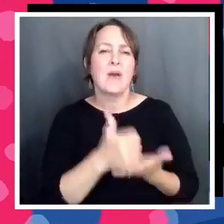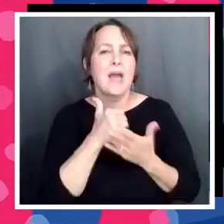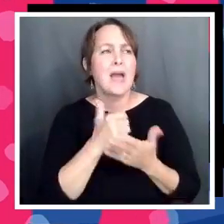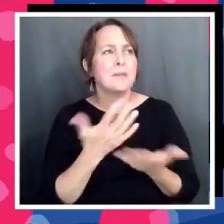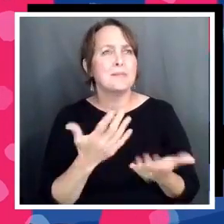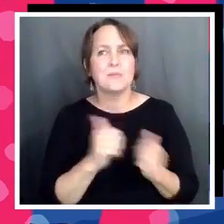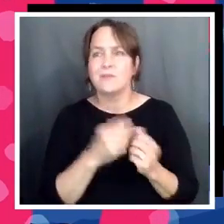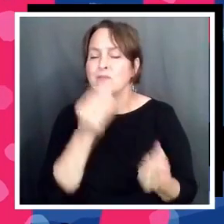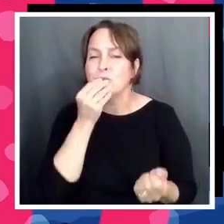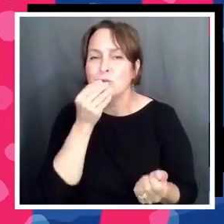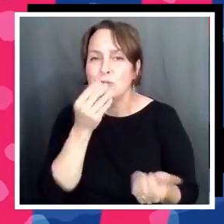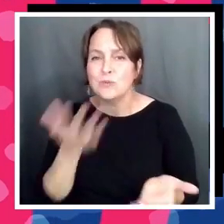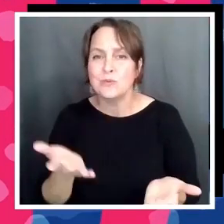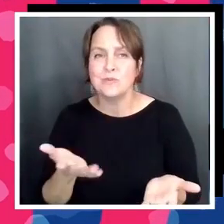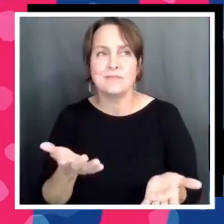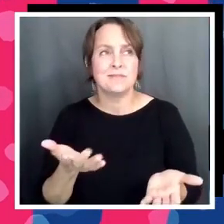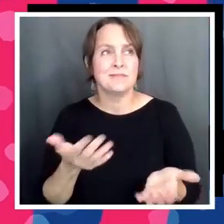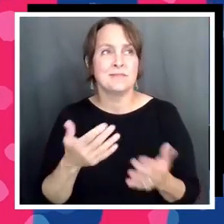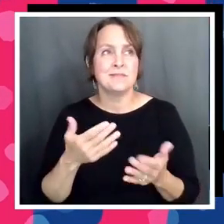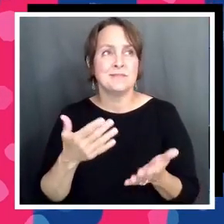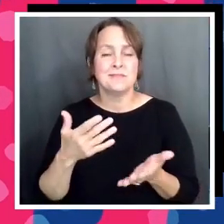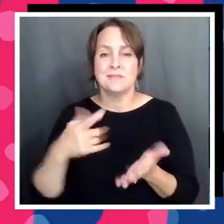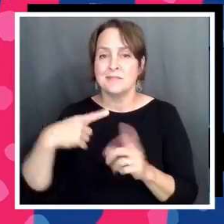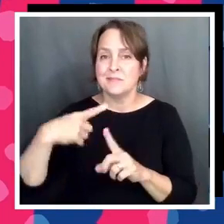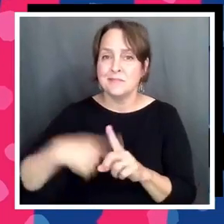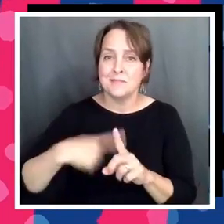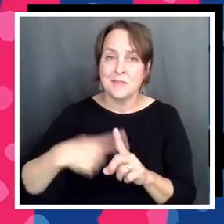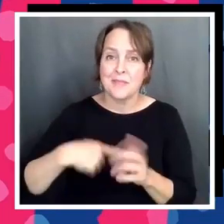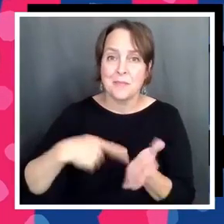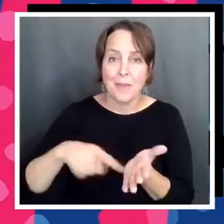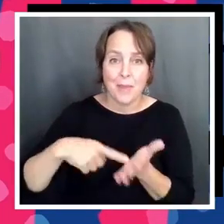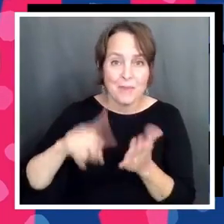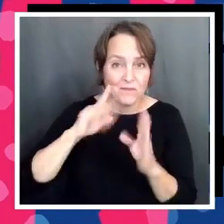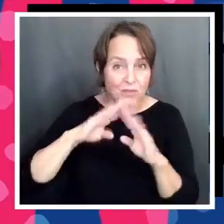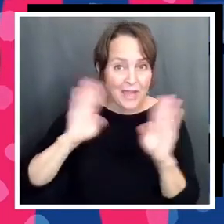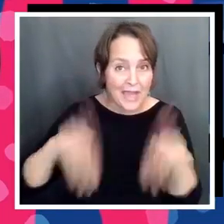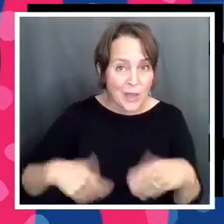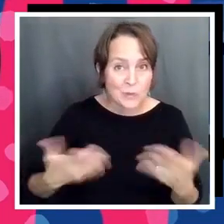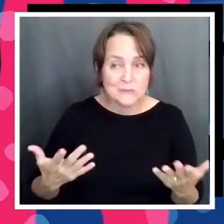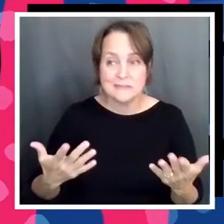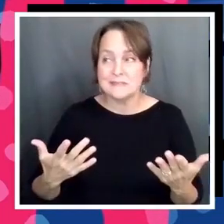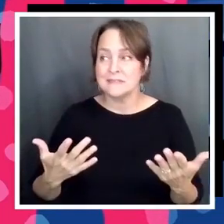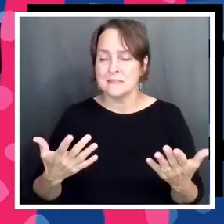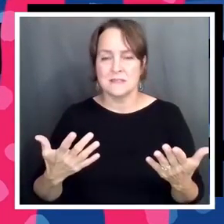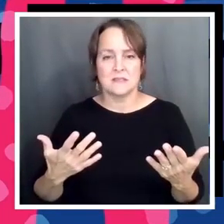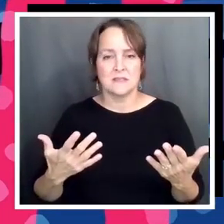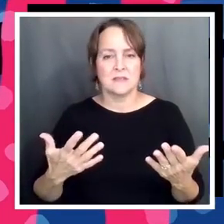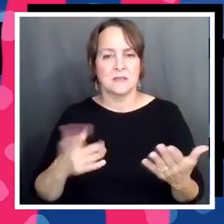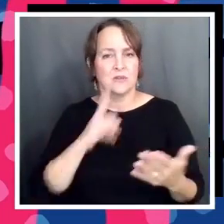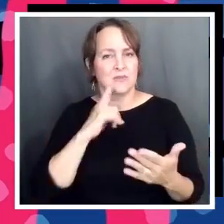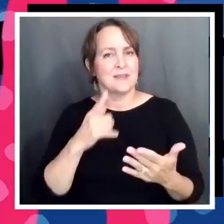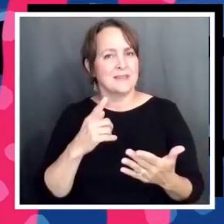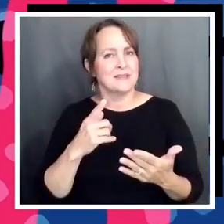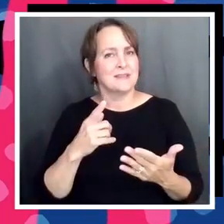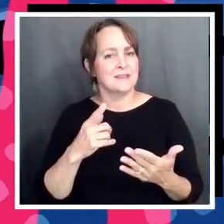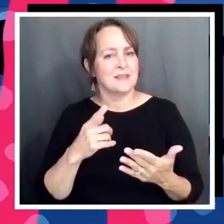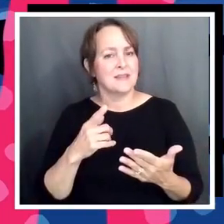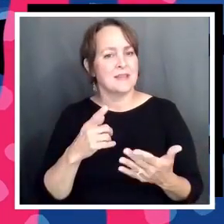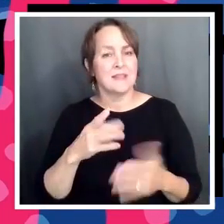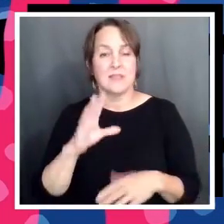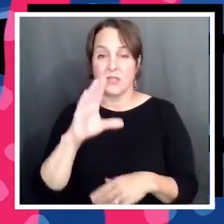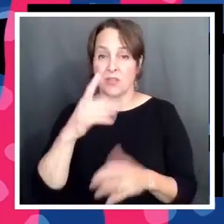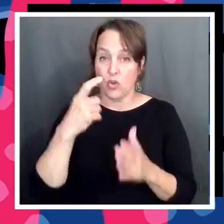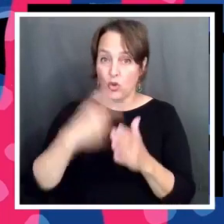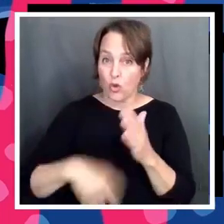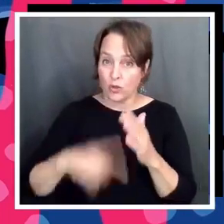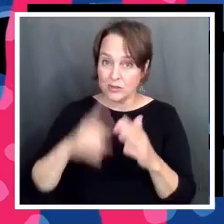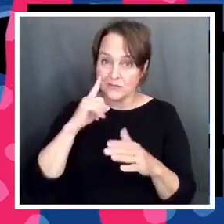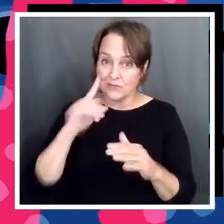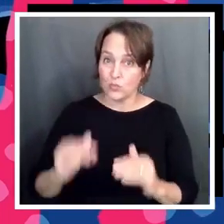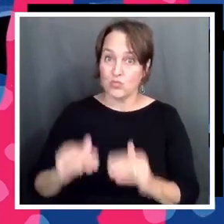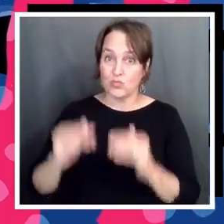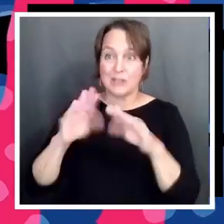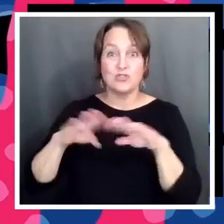MAKE A BIGGER AGAIN AND HELP